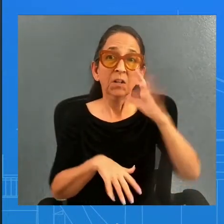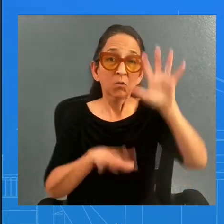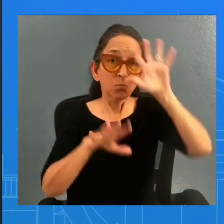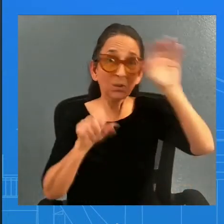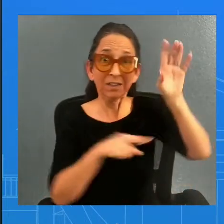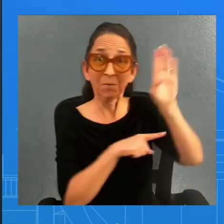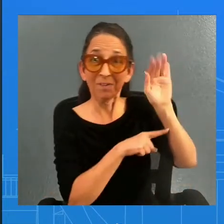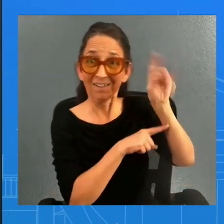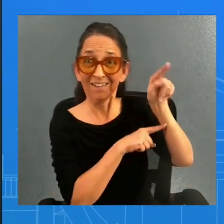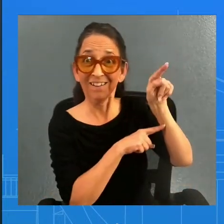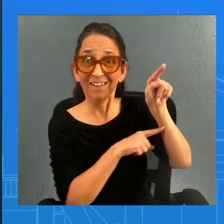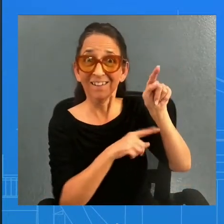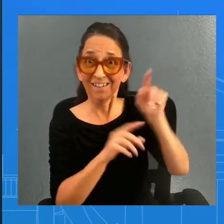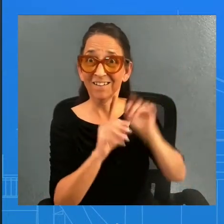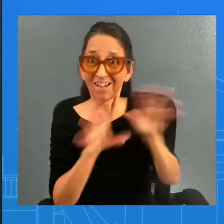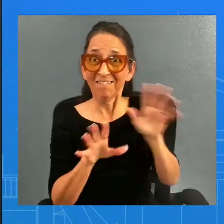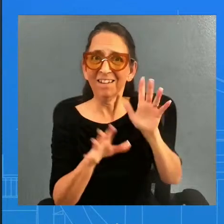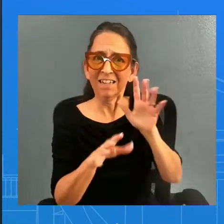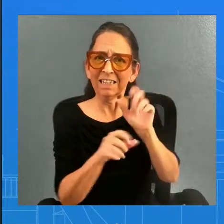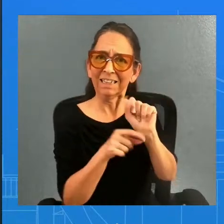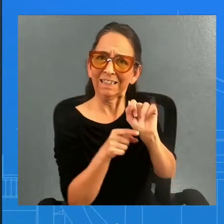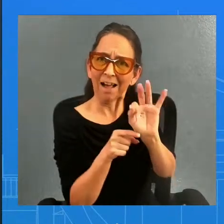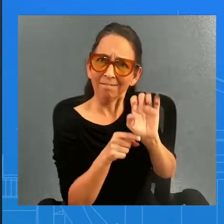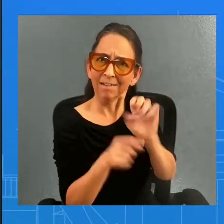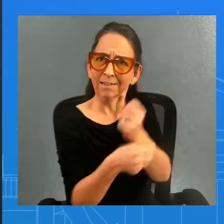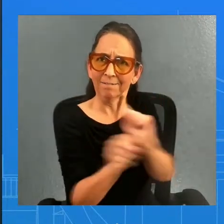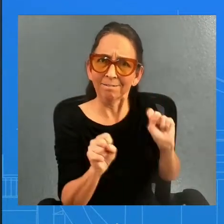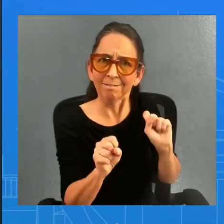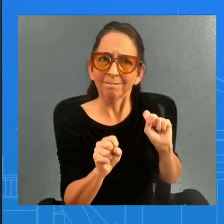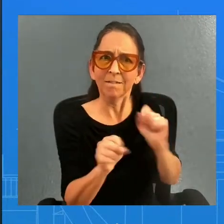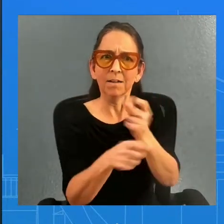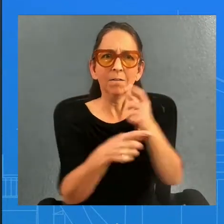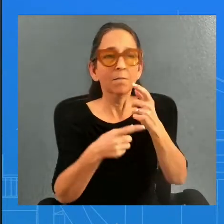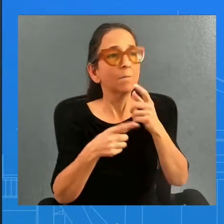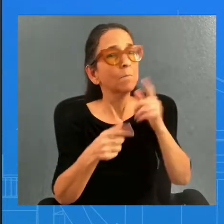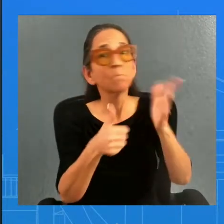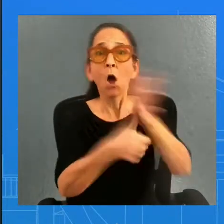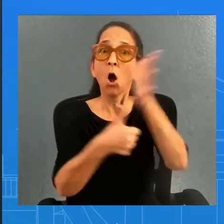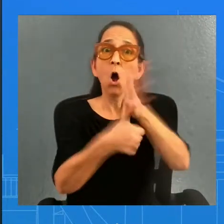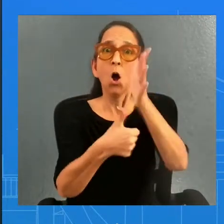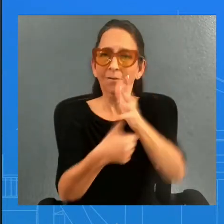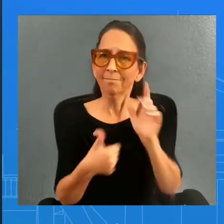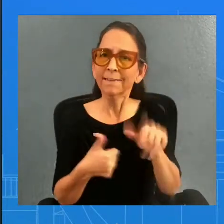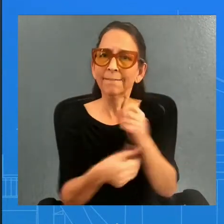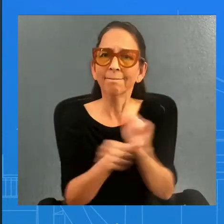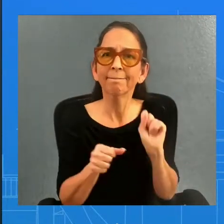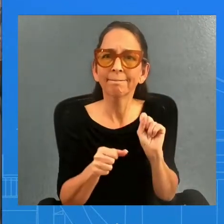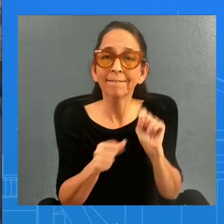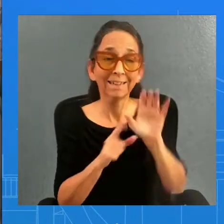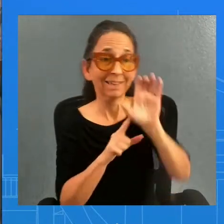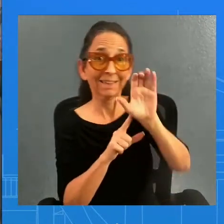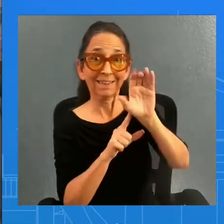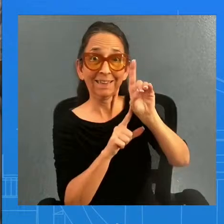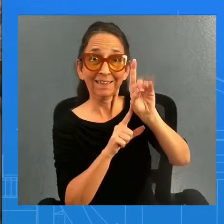So, it is a -- it is certainly a priority for us, and CDC is on top of this and looking into it. The Press: And then just one more.